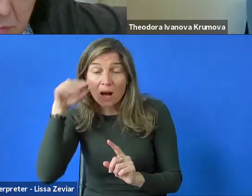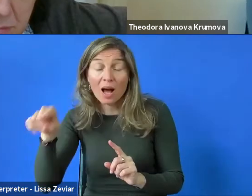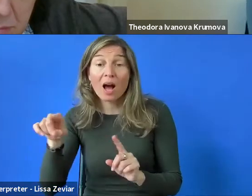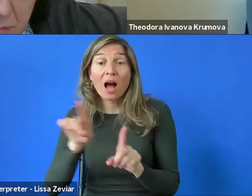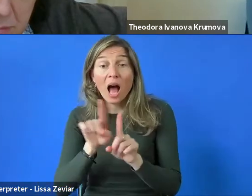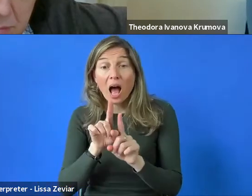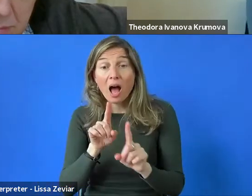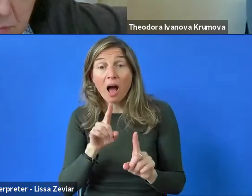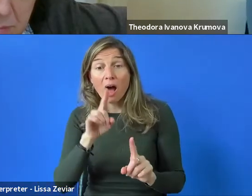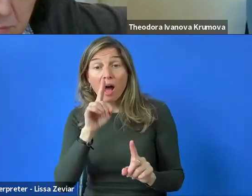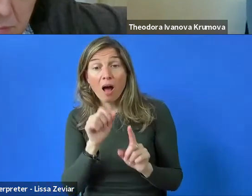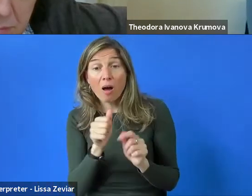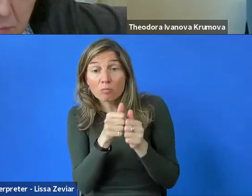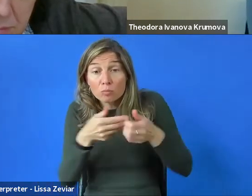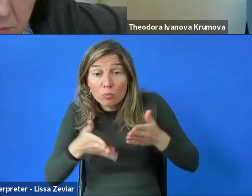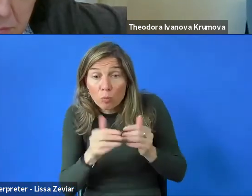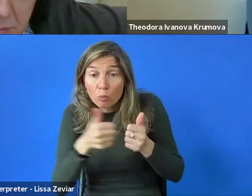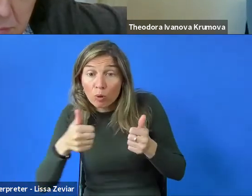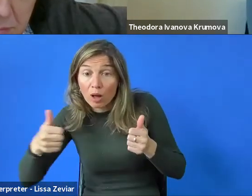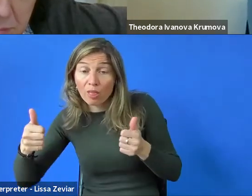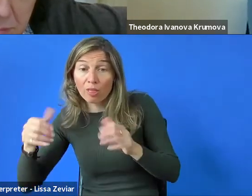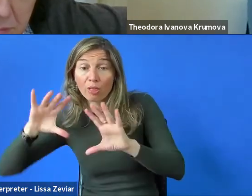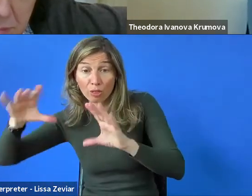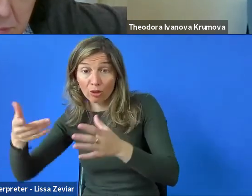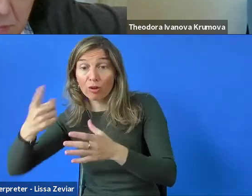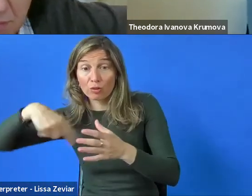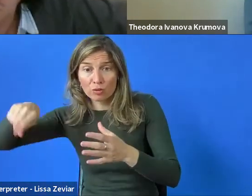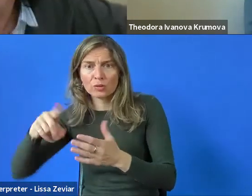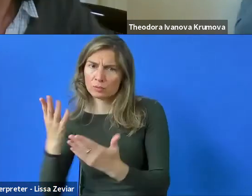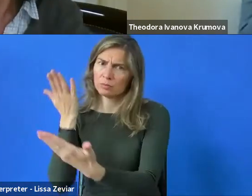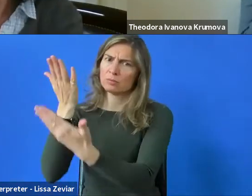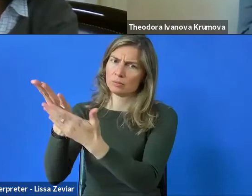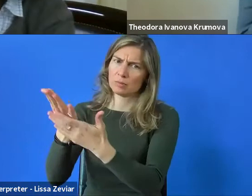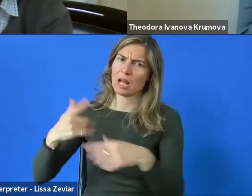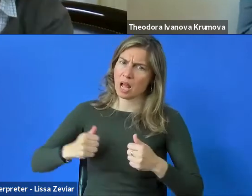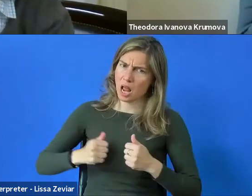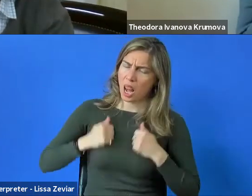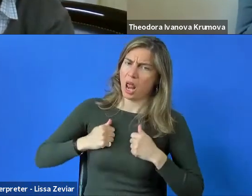However, on the other side of the family,